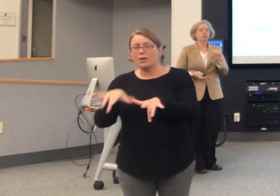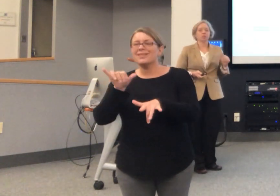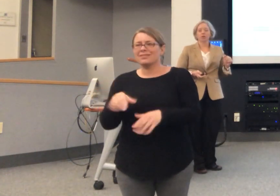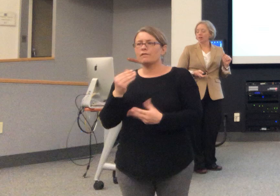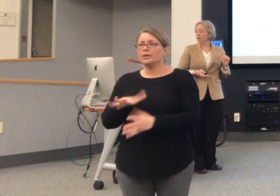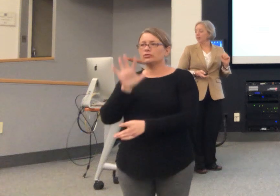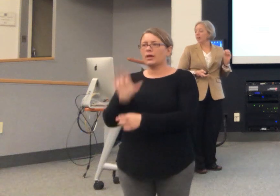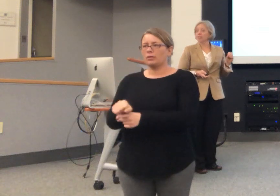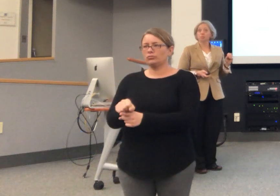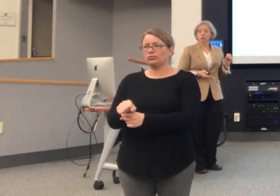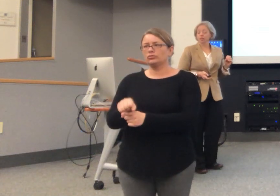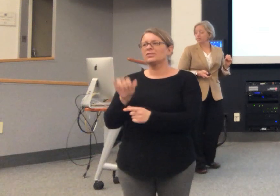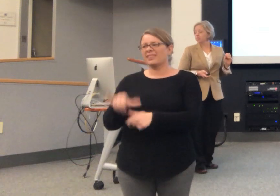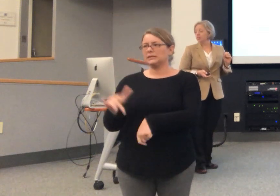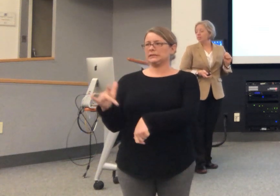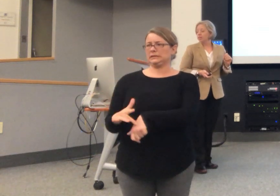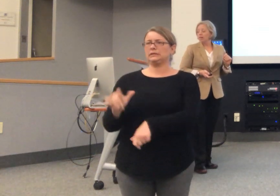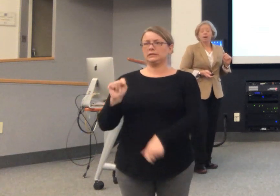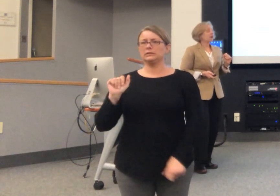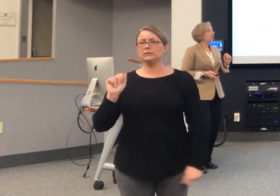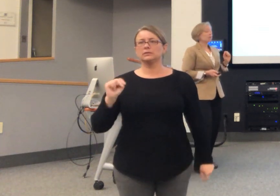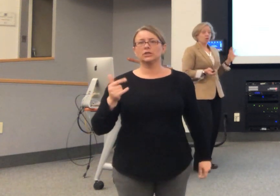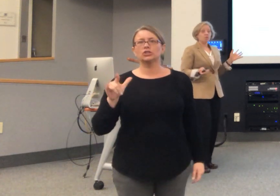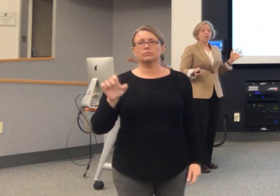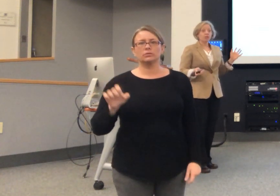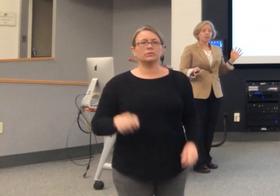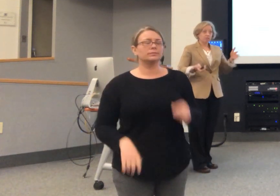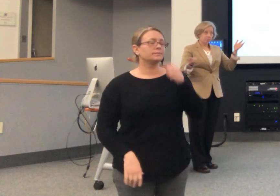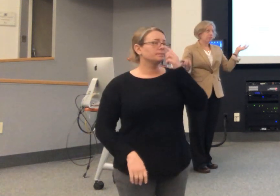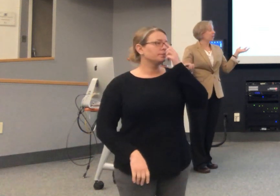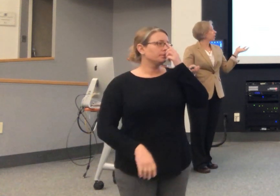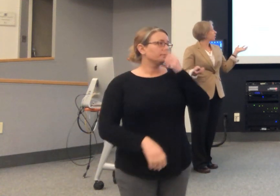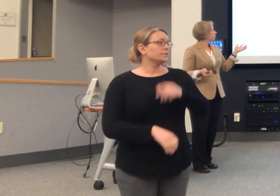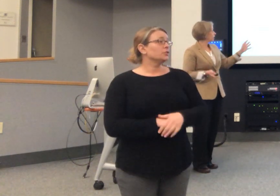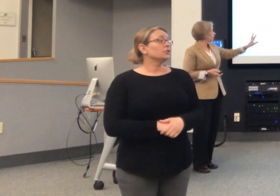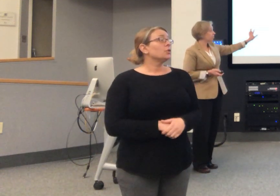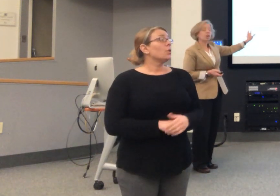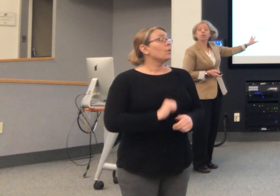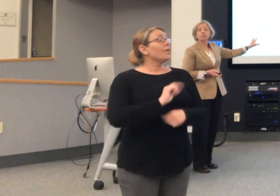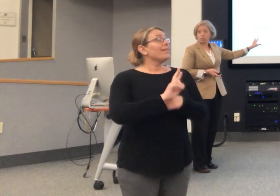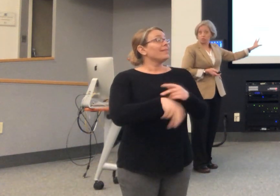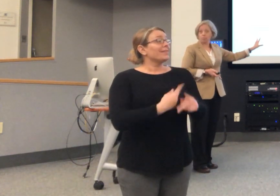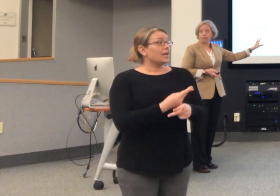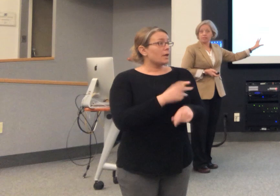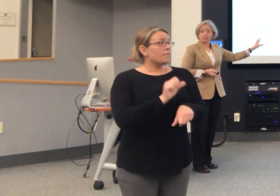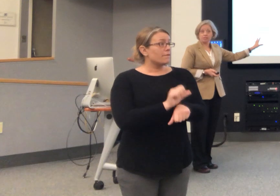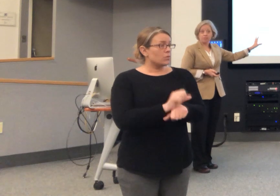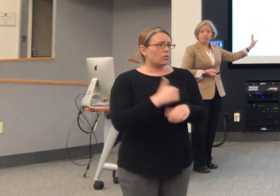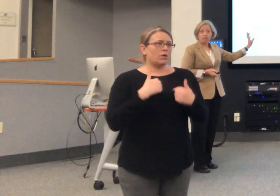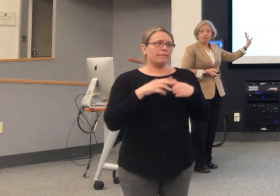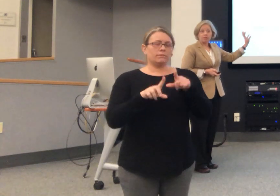So the kinds of works are very varied. We have architectural lights.